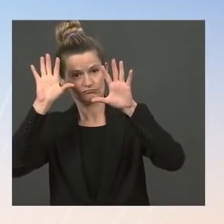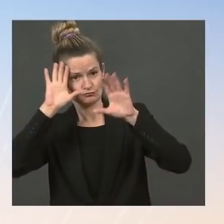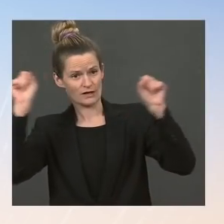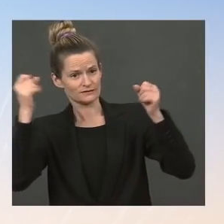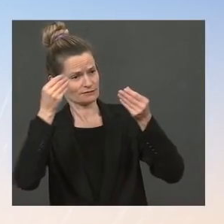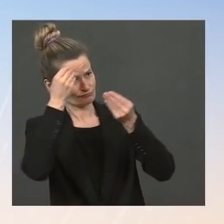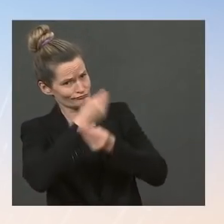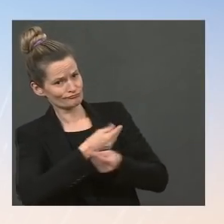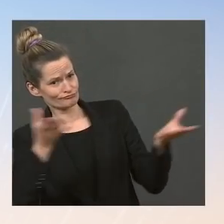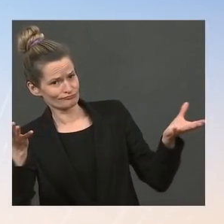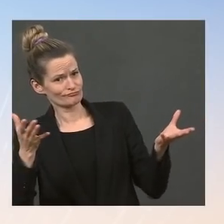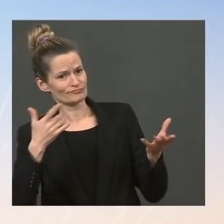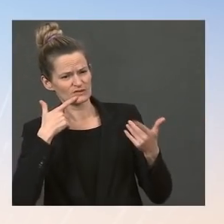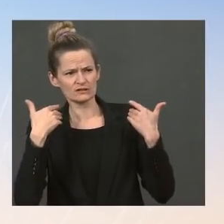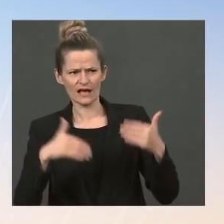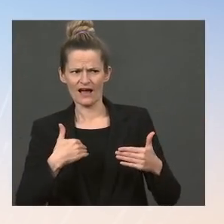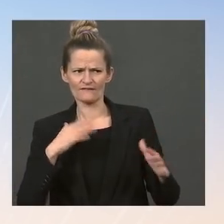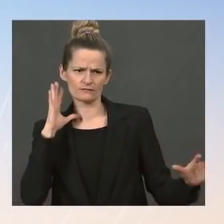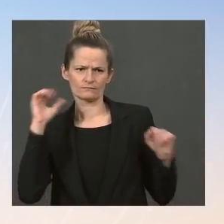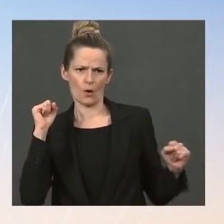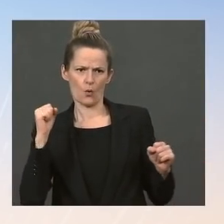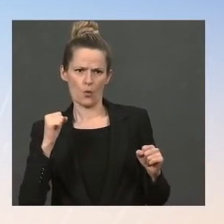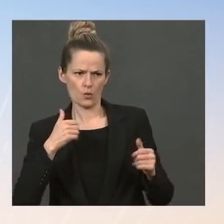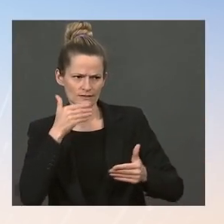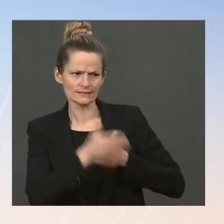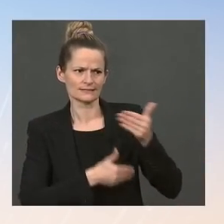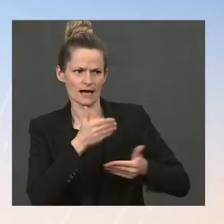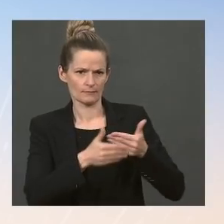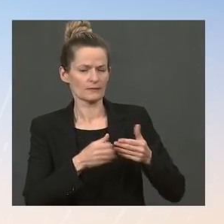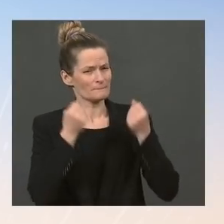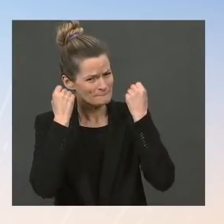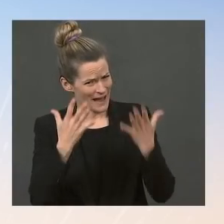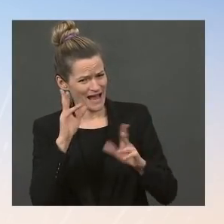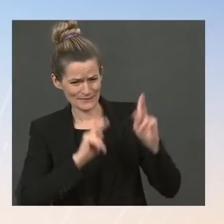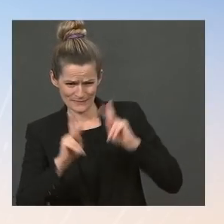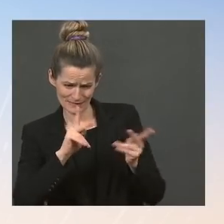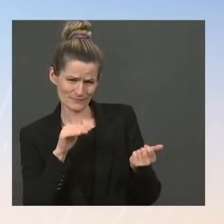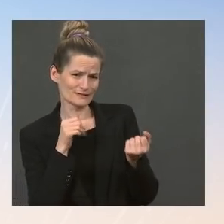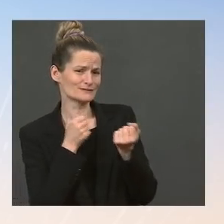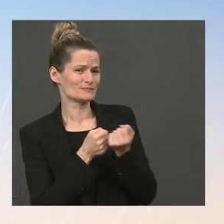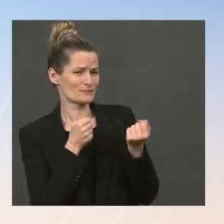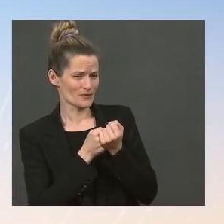that were supported across the board from our health and medical experts. Right now, our focus is on implementing those.